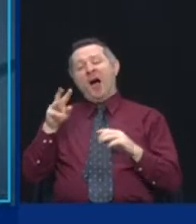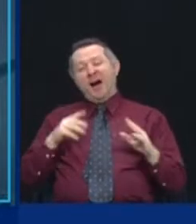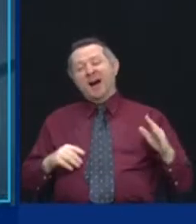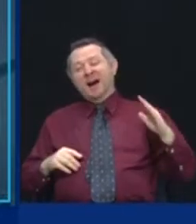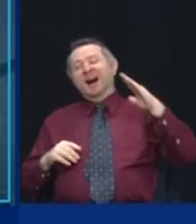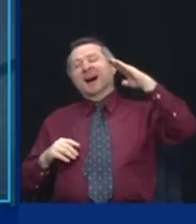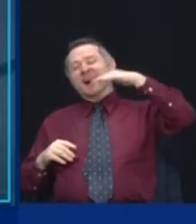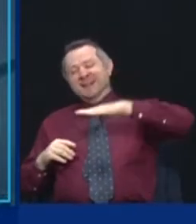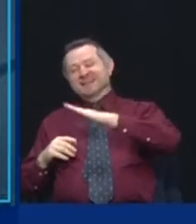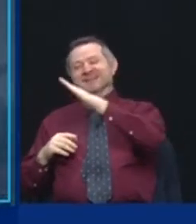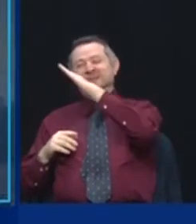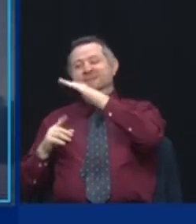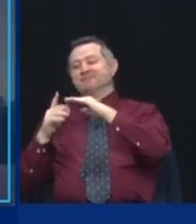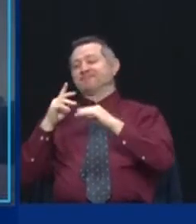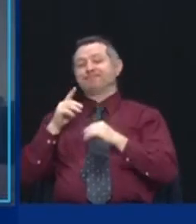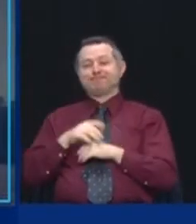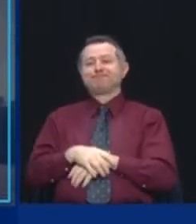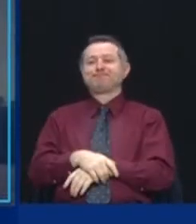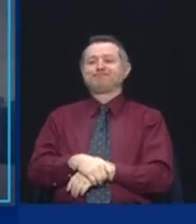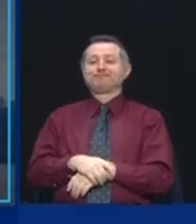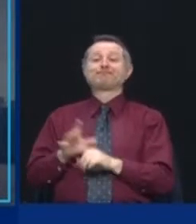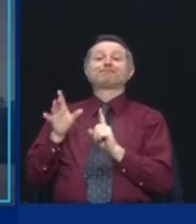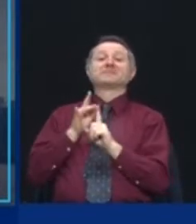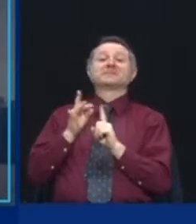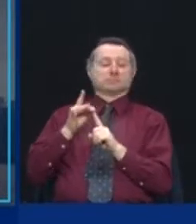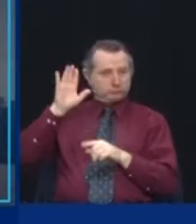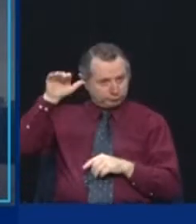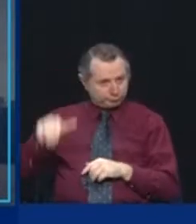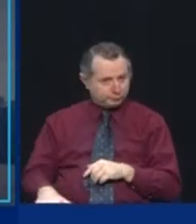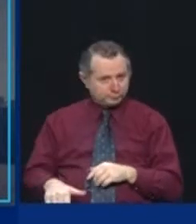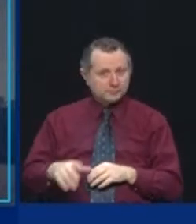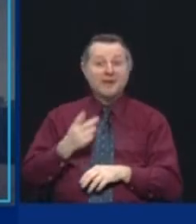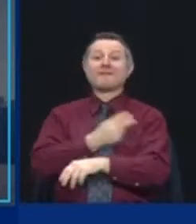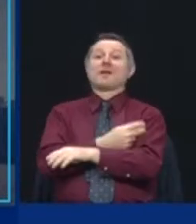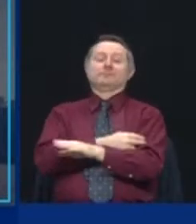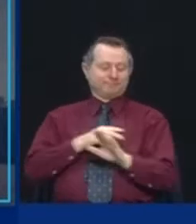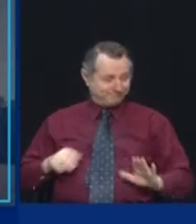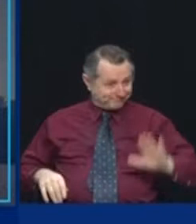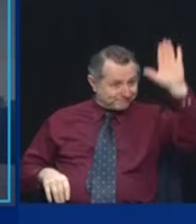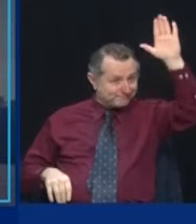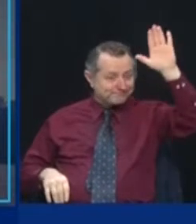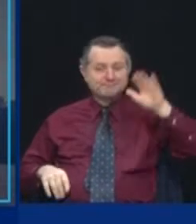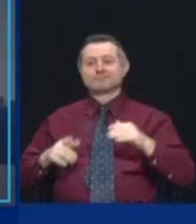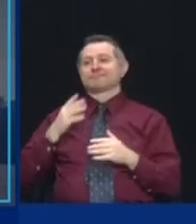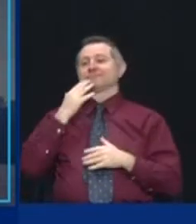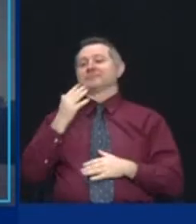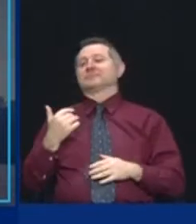BUT THE ARROWS ARE POINTED IN THE RIGHT DIRECTION. VACCINES ARE GOING UP.